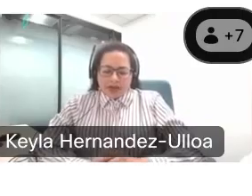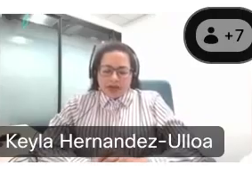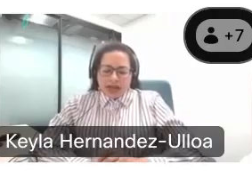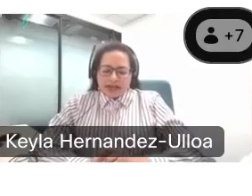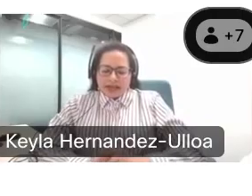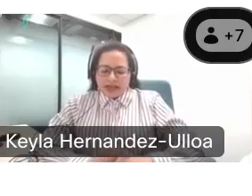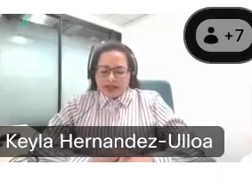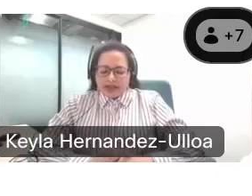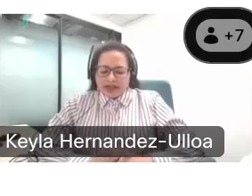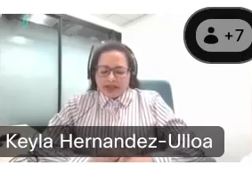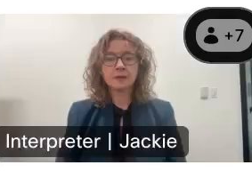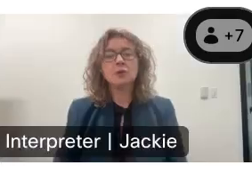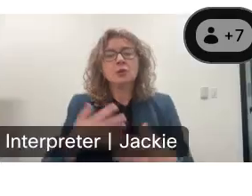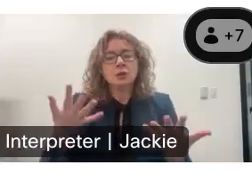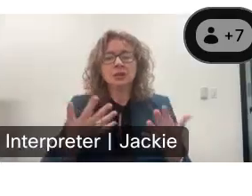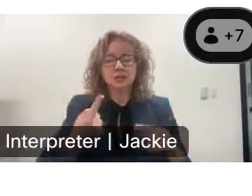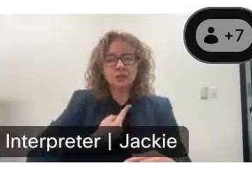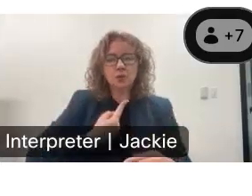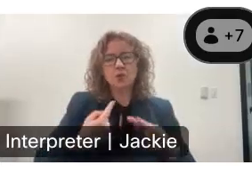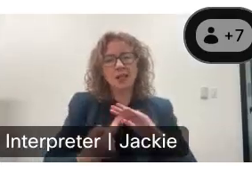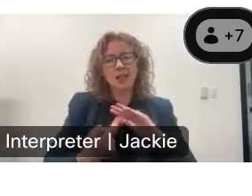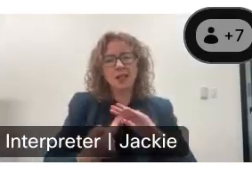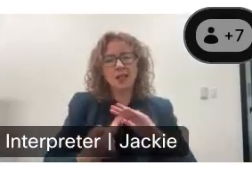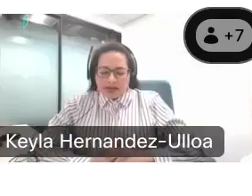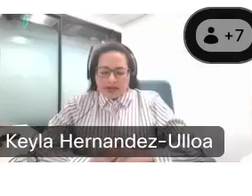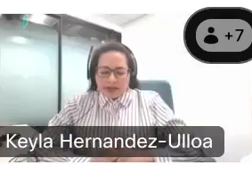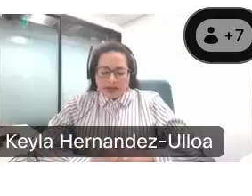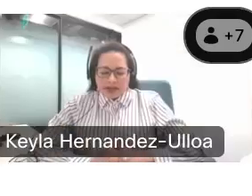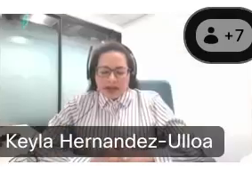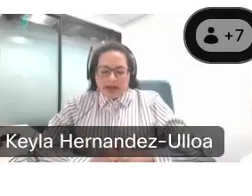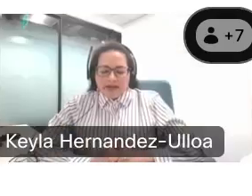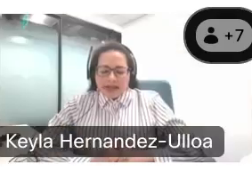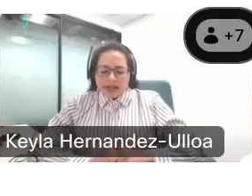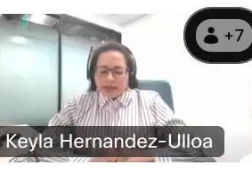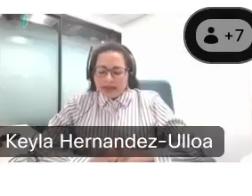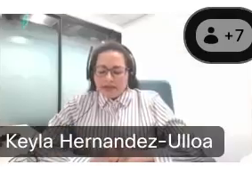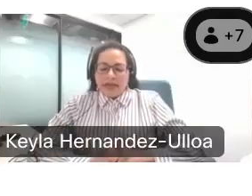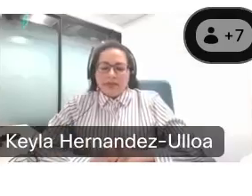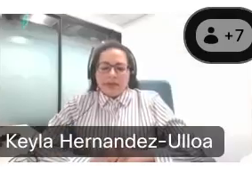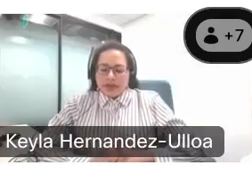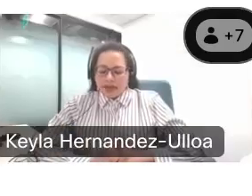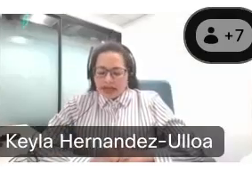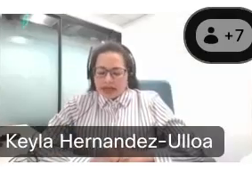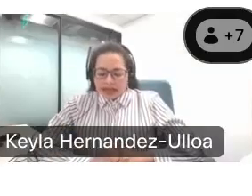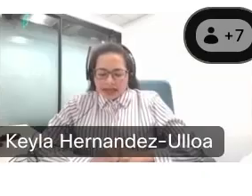Social Isolation is an epidemic that poses a serious health risk affecting millions of people in the United States.